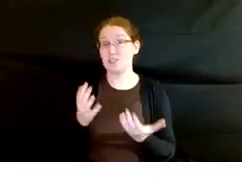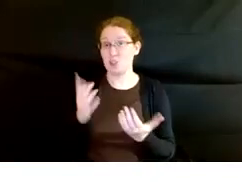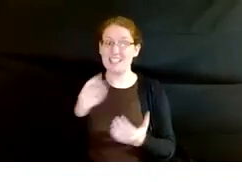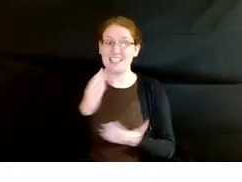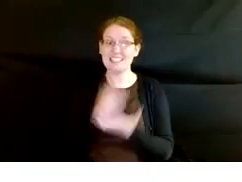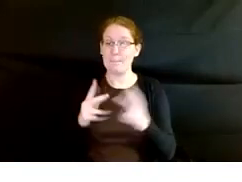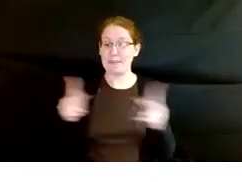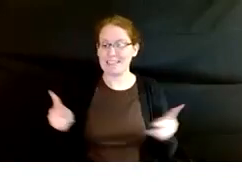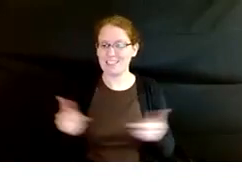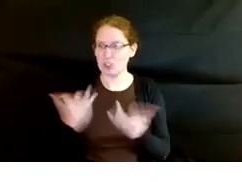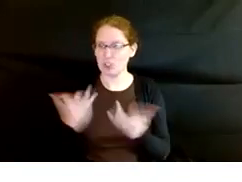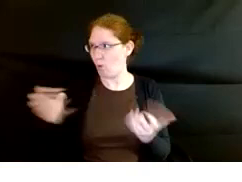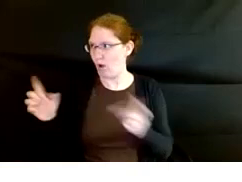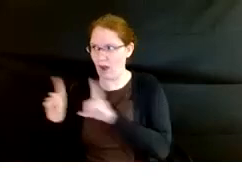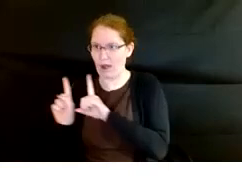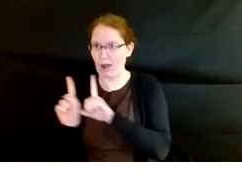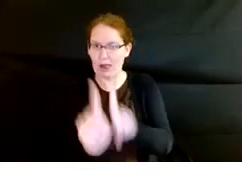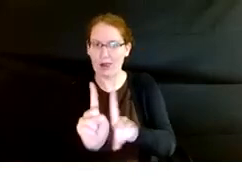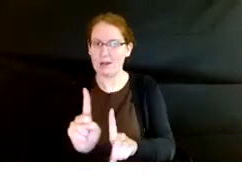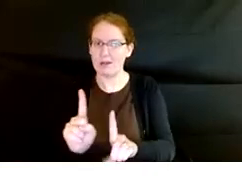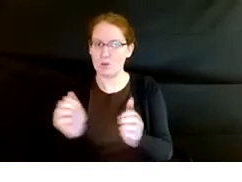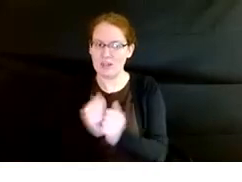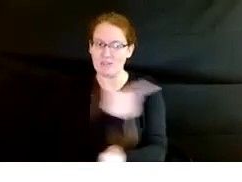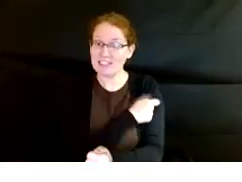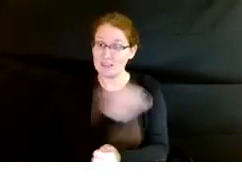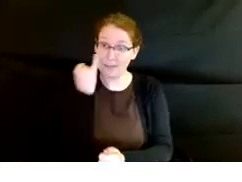to get to get the vaccine, but if you need that due to disability, you can absolutely do that